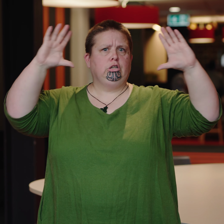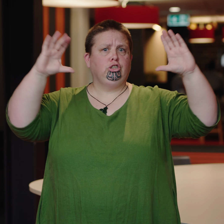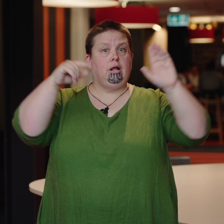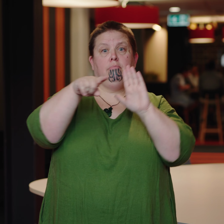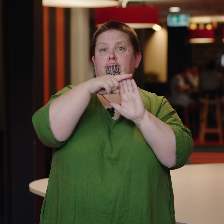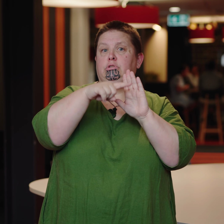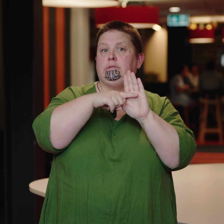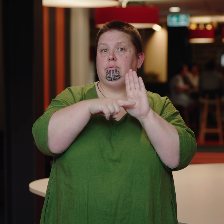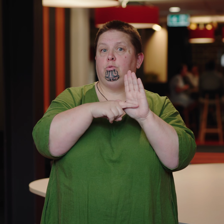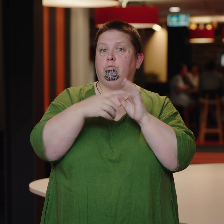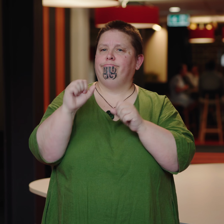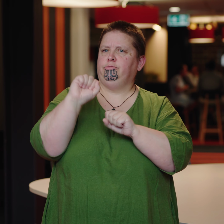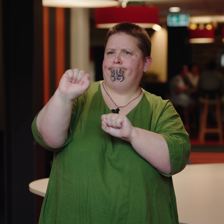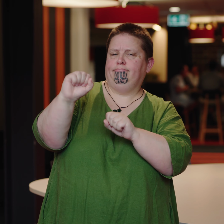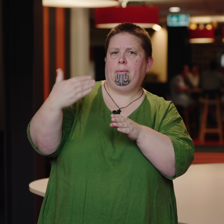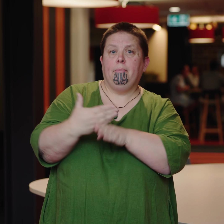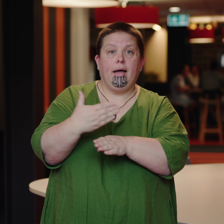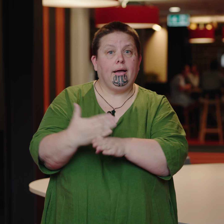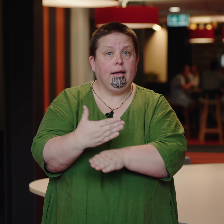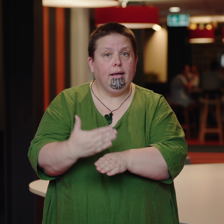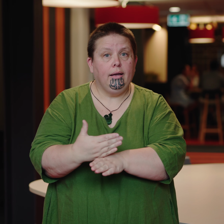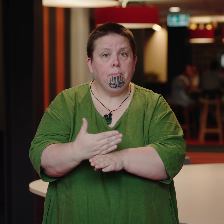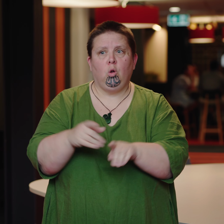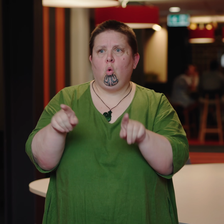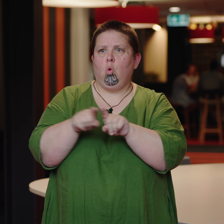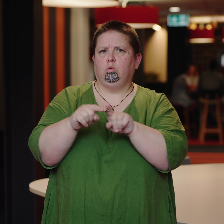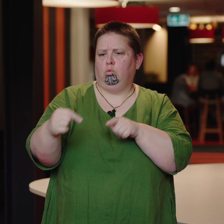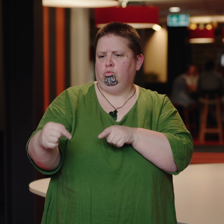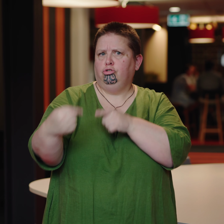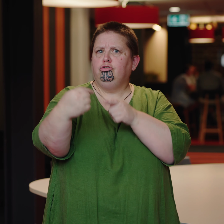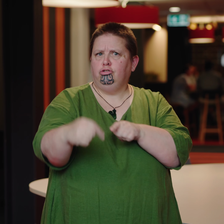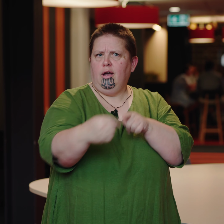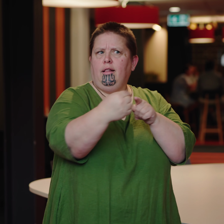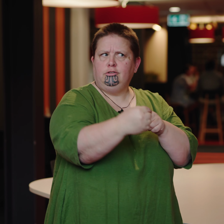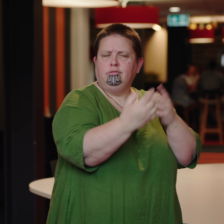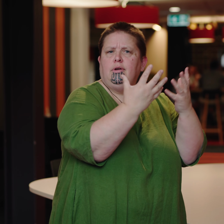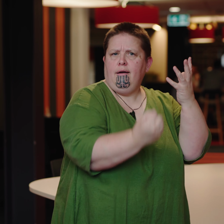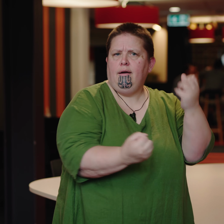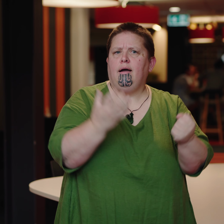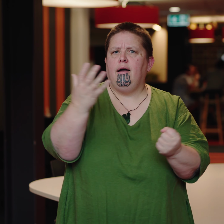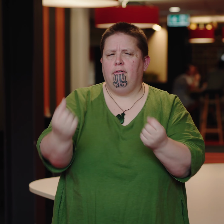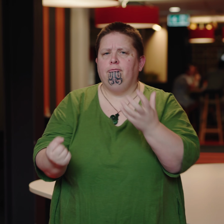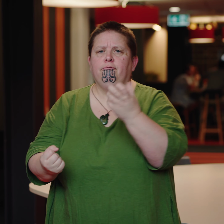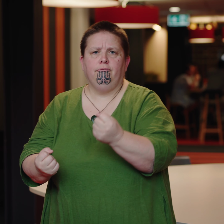into their mahi, along with the challenges they are currently facing.